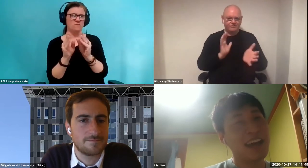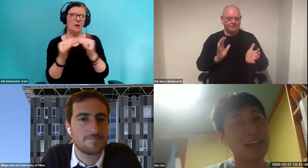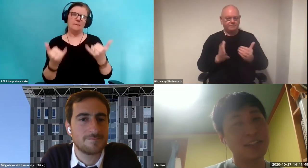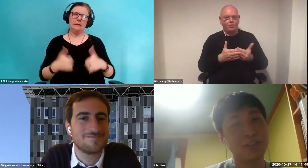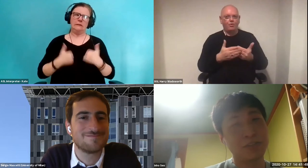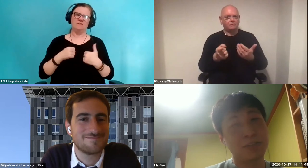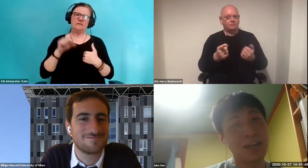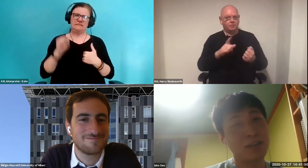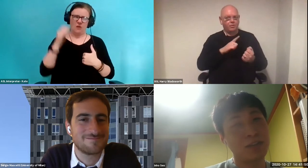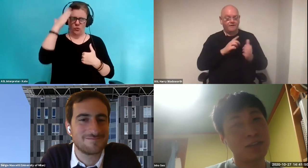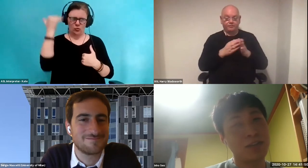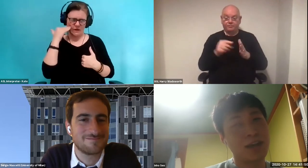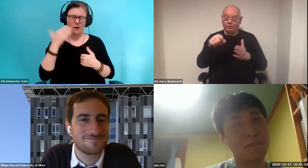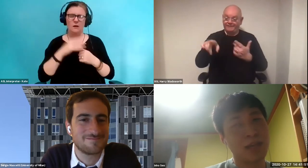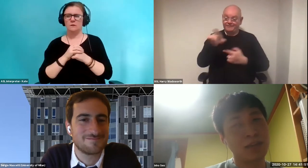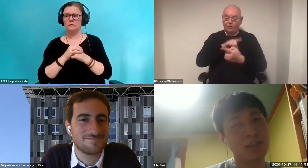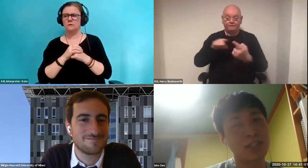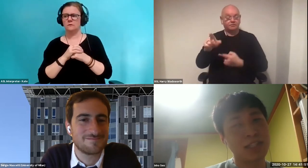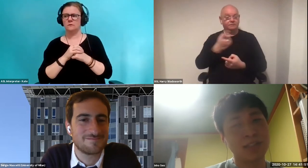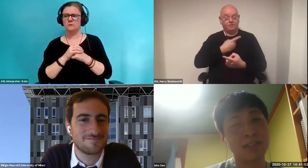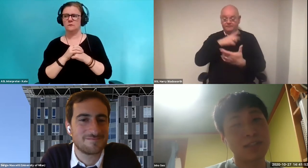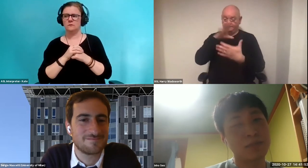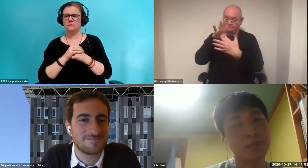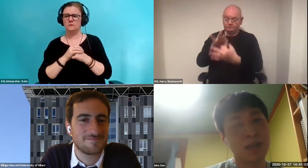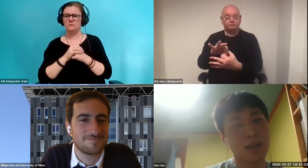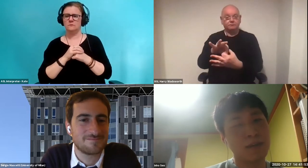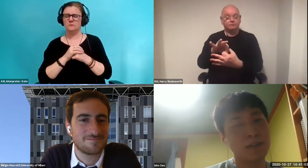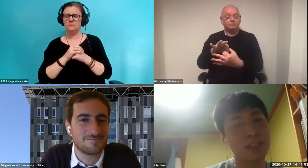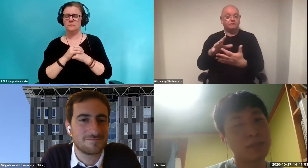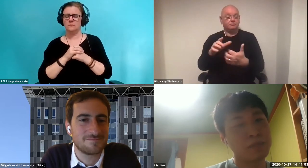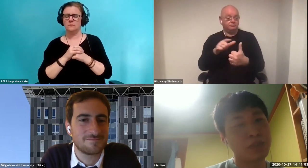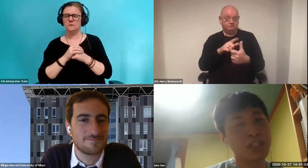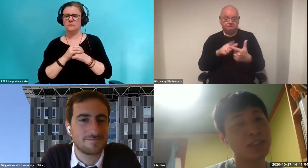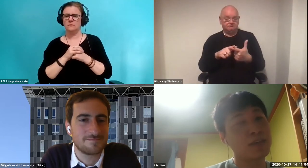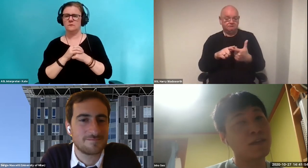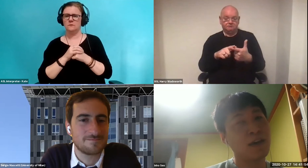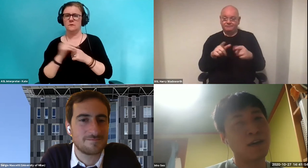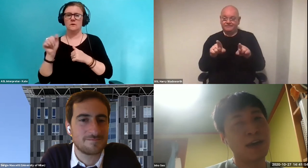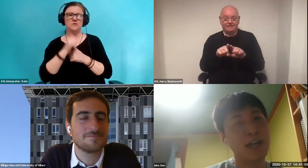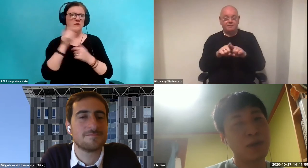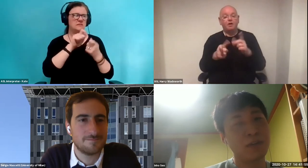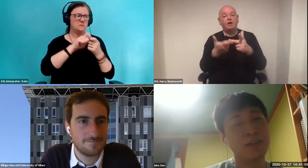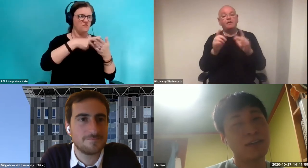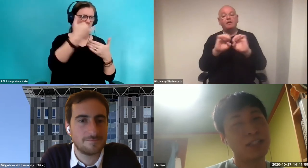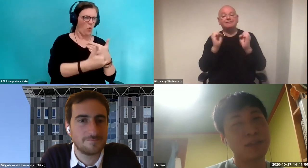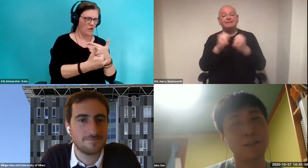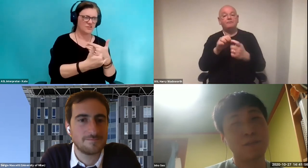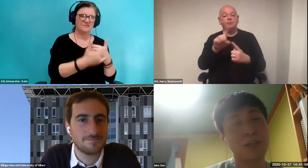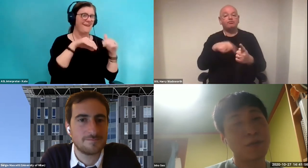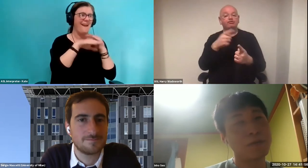I could do I could I could attend some team project anywhere especially from my home